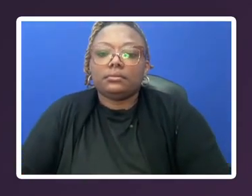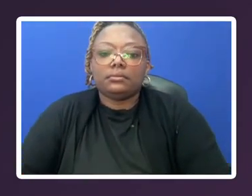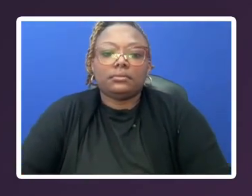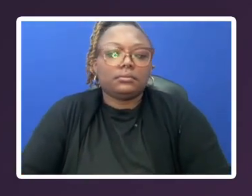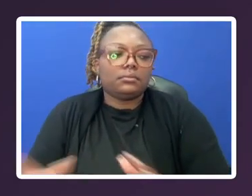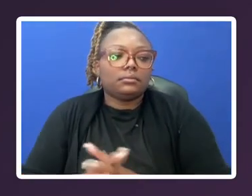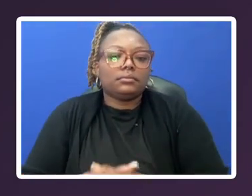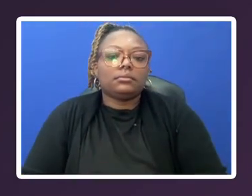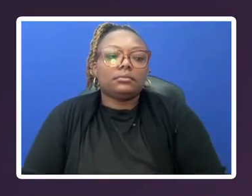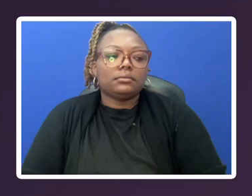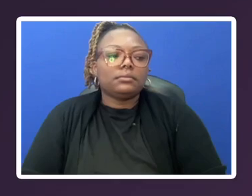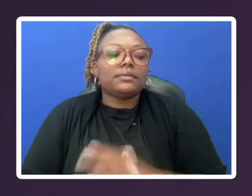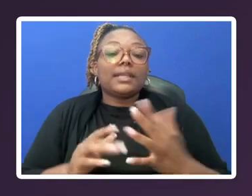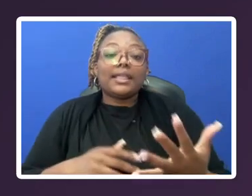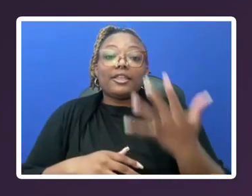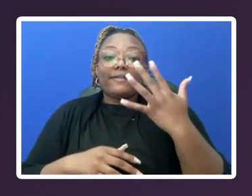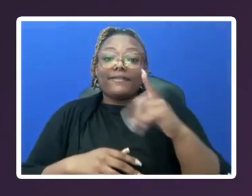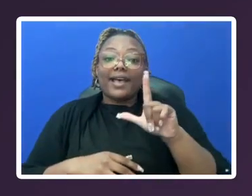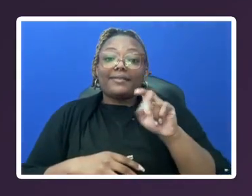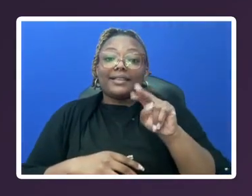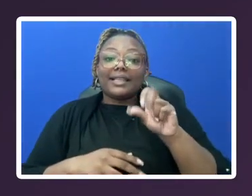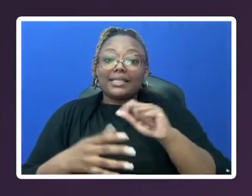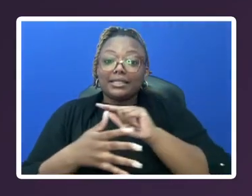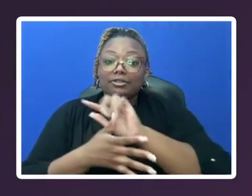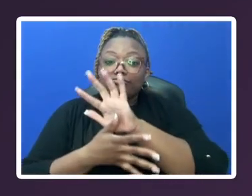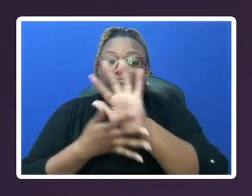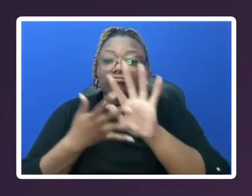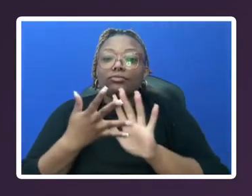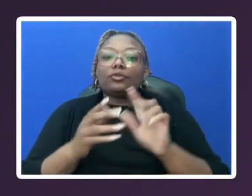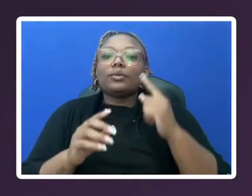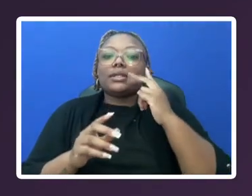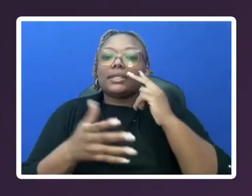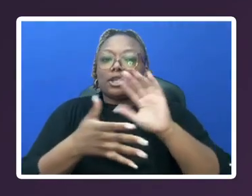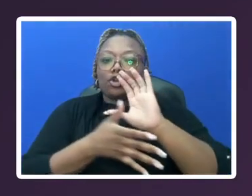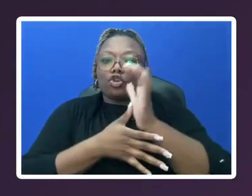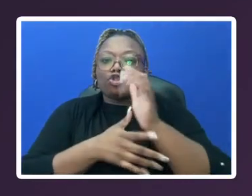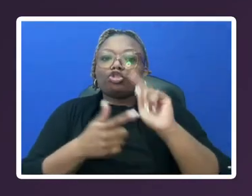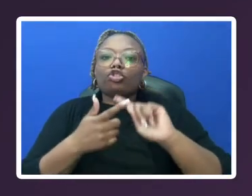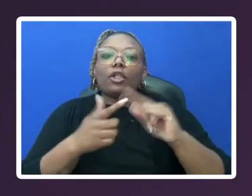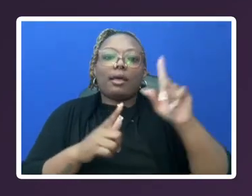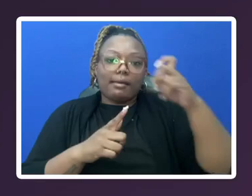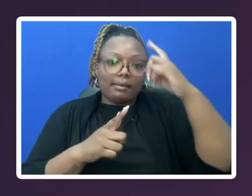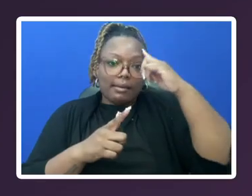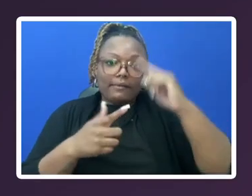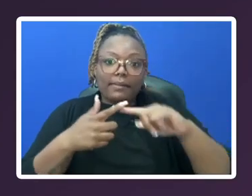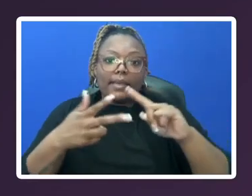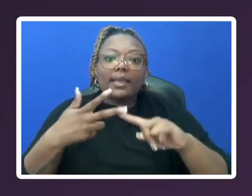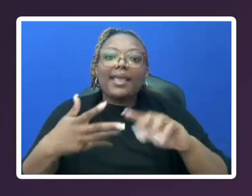The five lenses we are looking at today are cultural, governmental, economical,